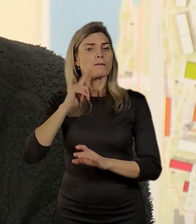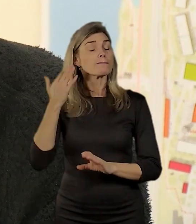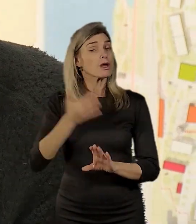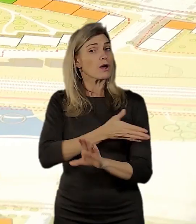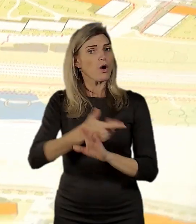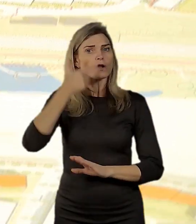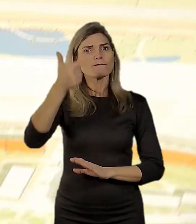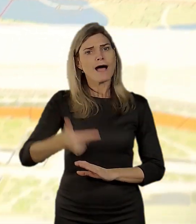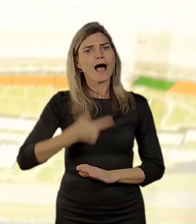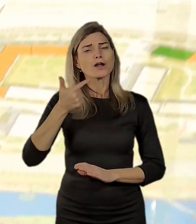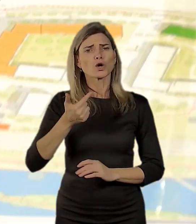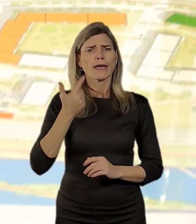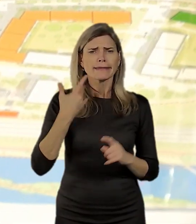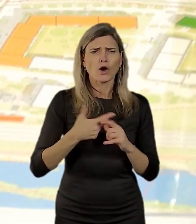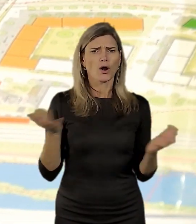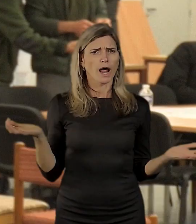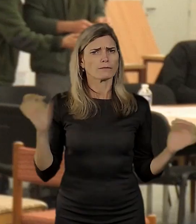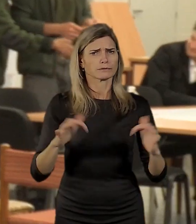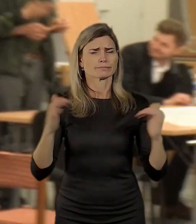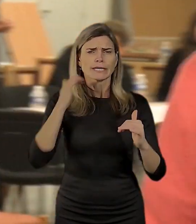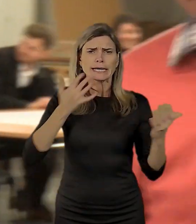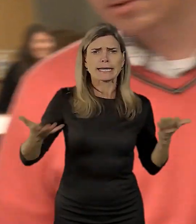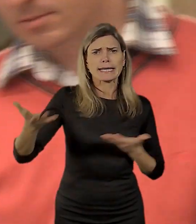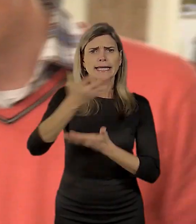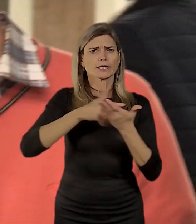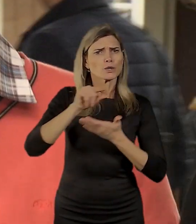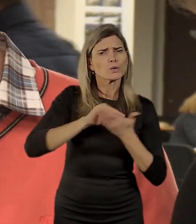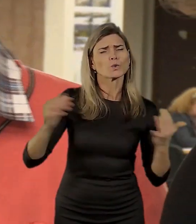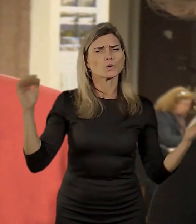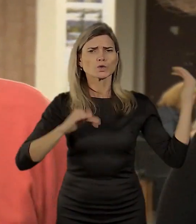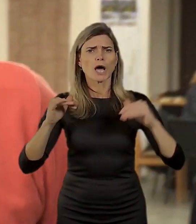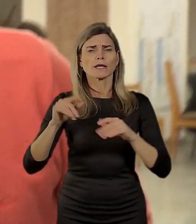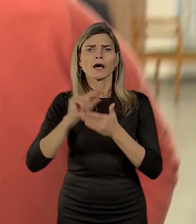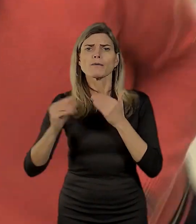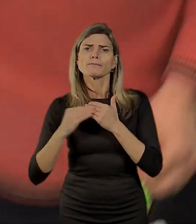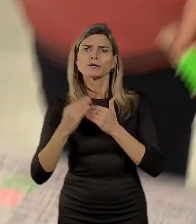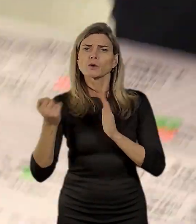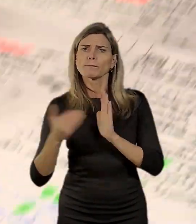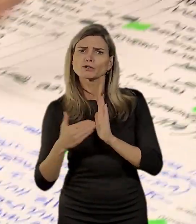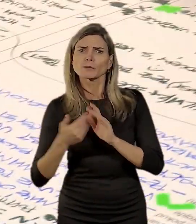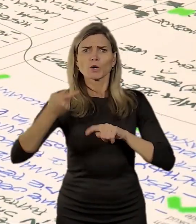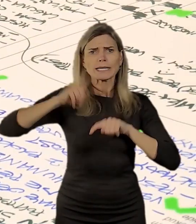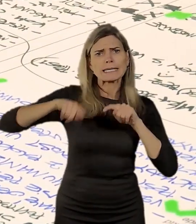what concerns they have about something being created there, but what they would welcome if it were created there,